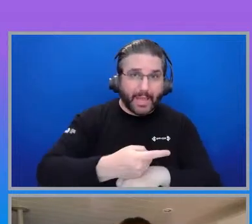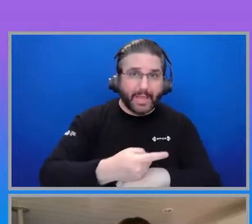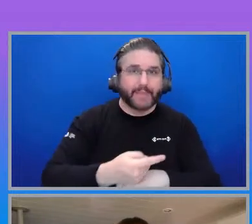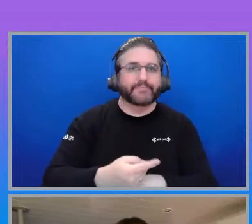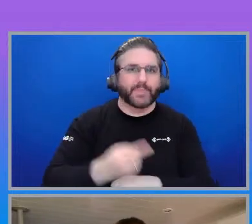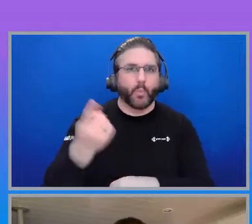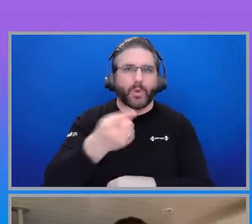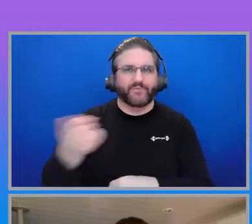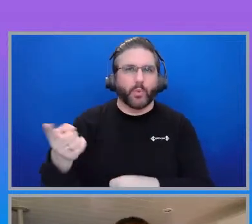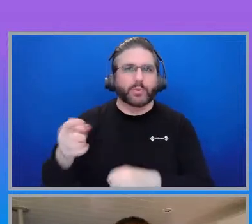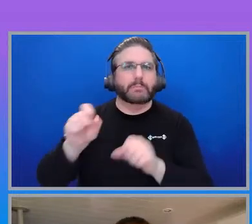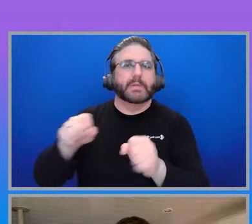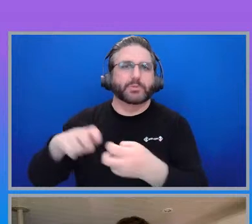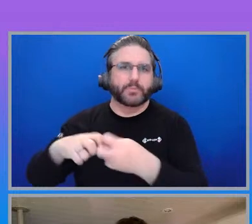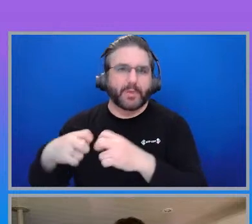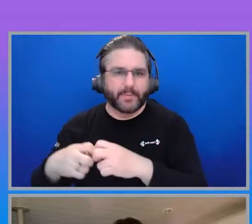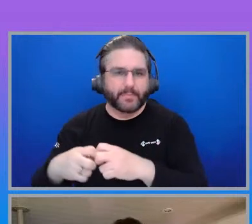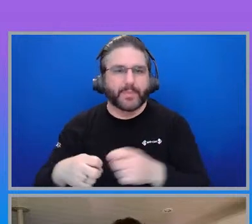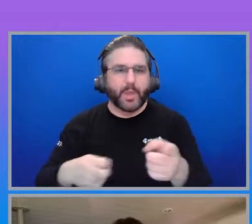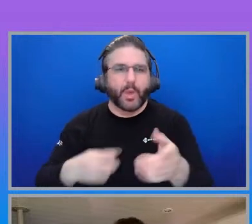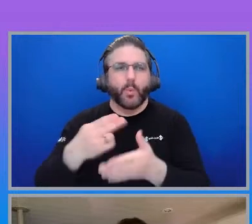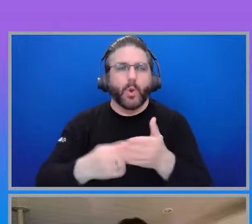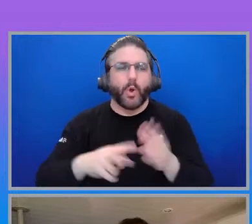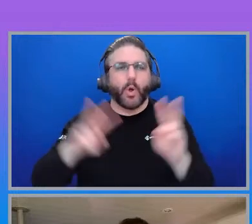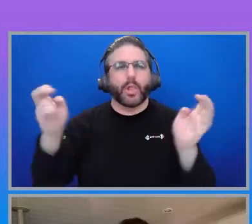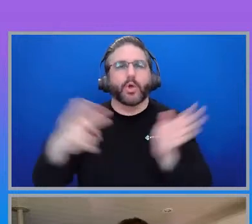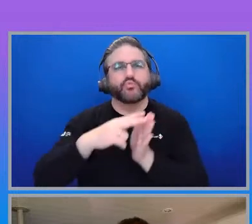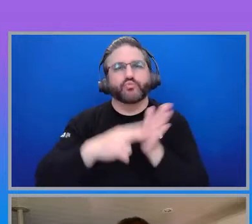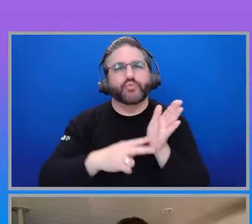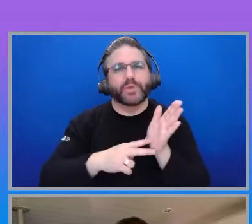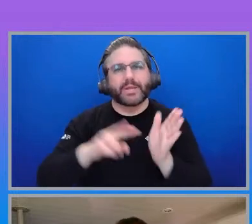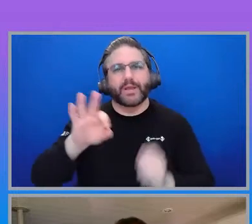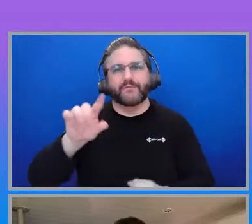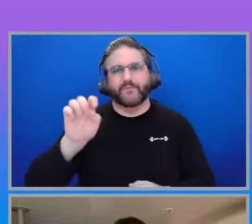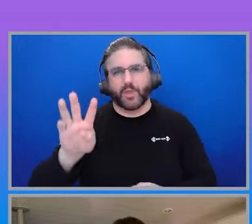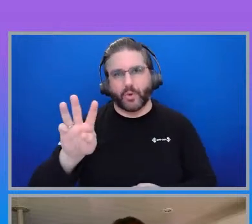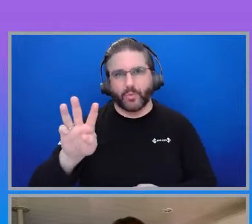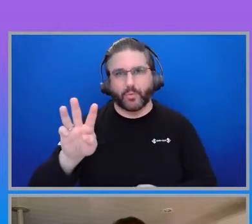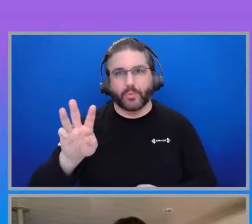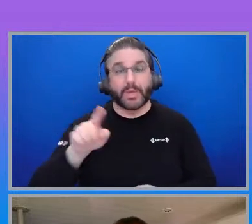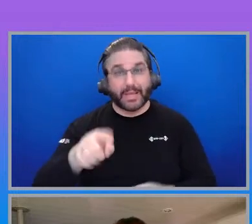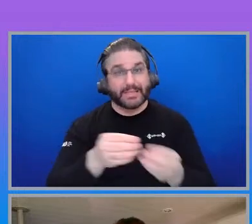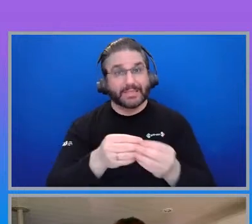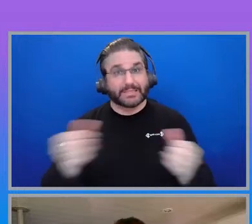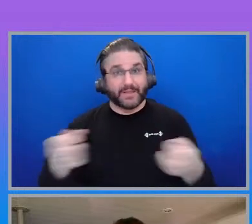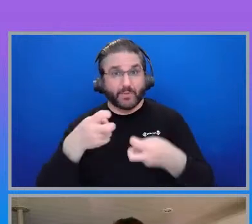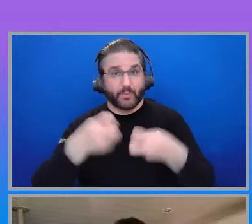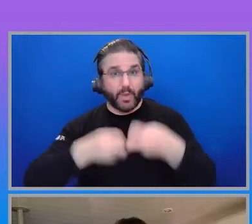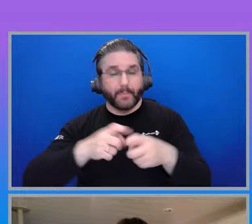of those things, this property that we're calling Reading Flow. It solves a problem, but it also